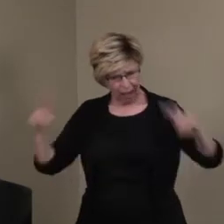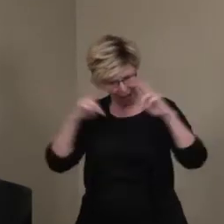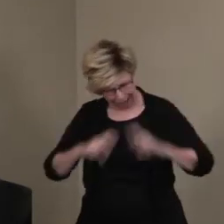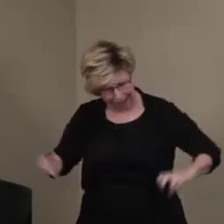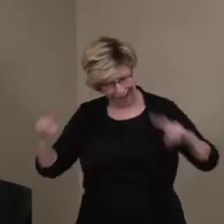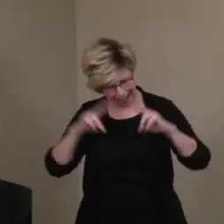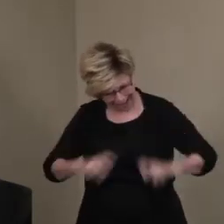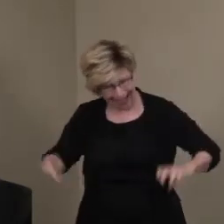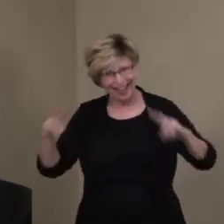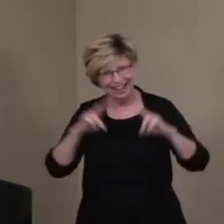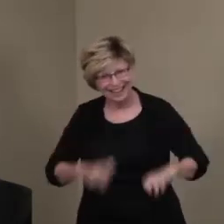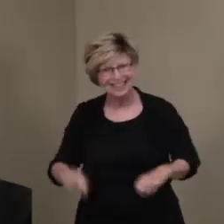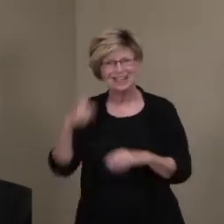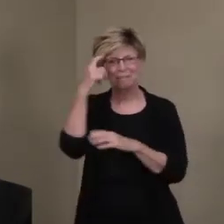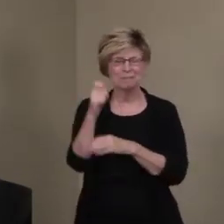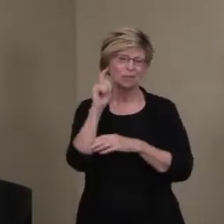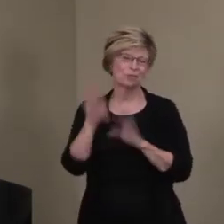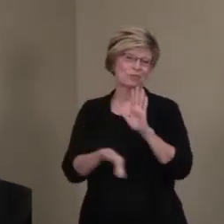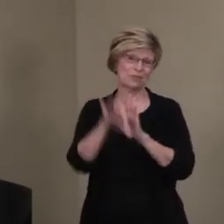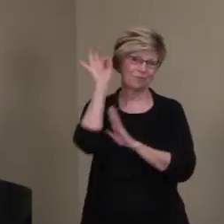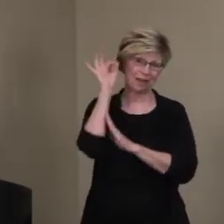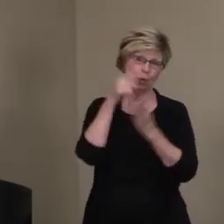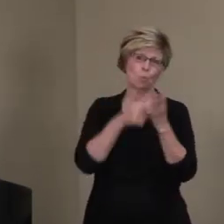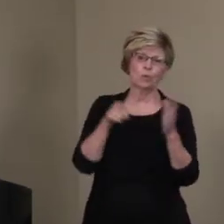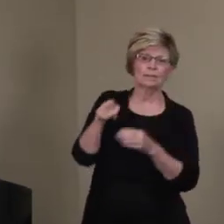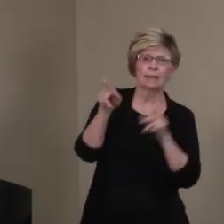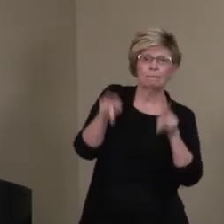again you may feel that there's so much analysis than this but you're going to